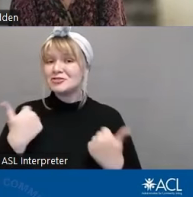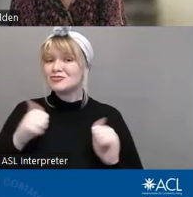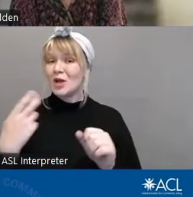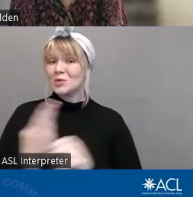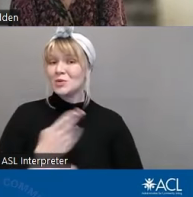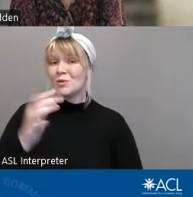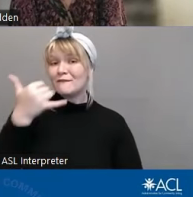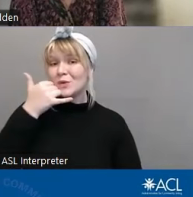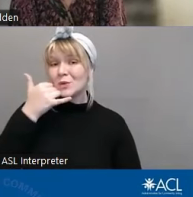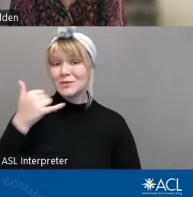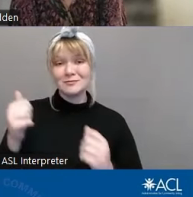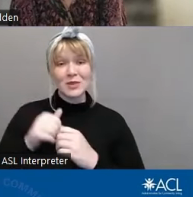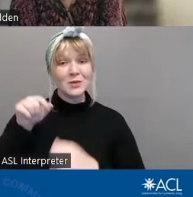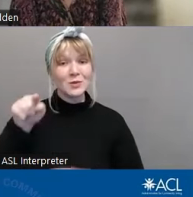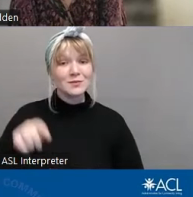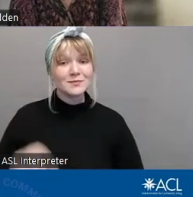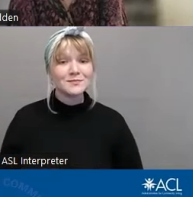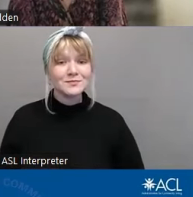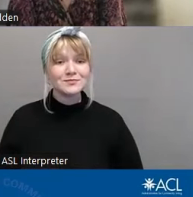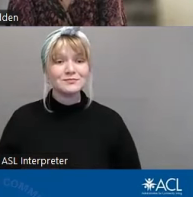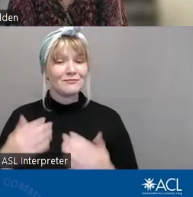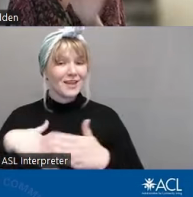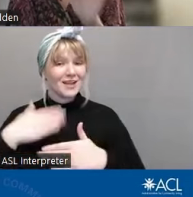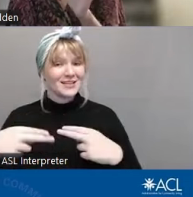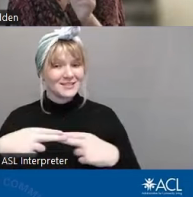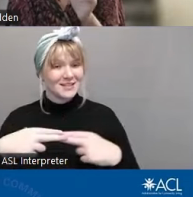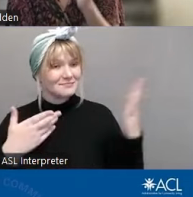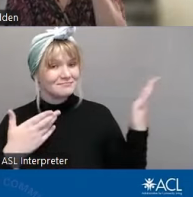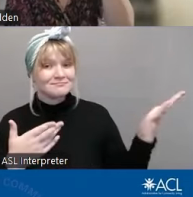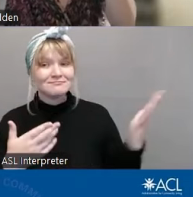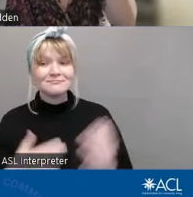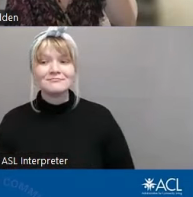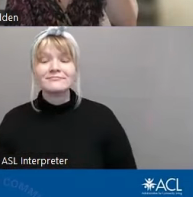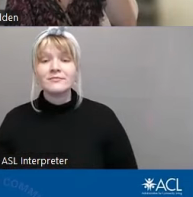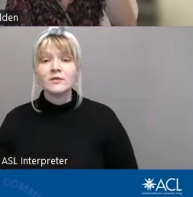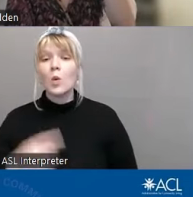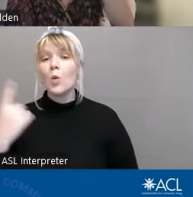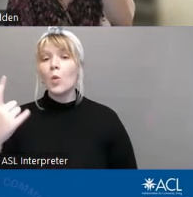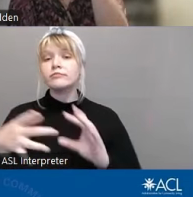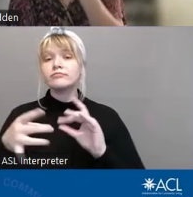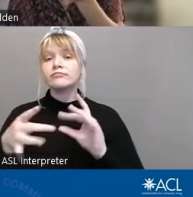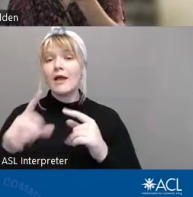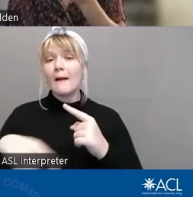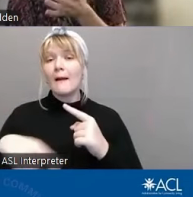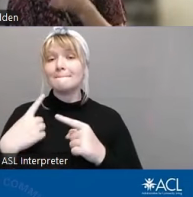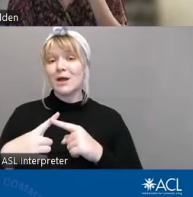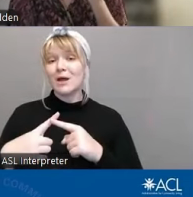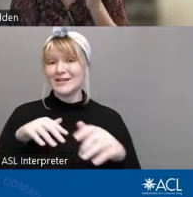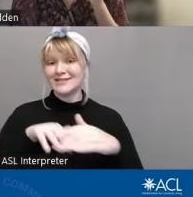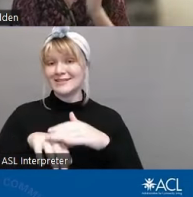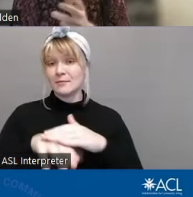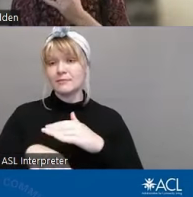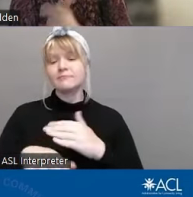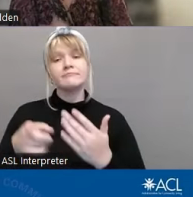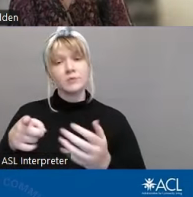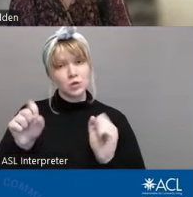A note on accessibility: as you see, we have an interpreter today.